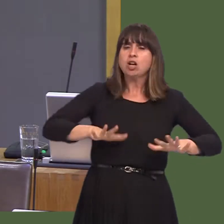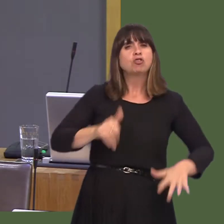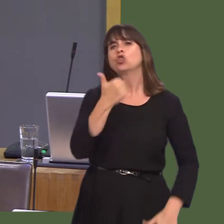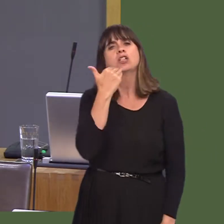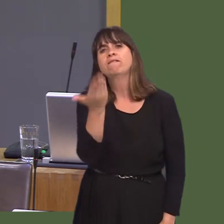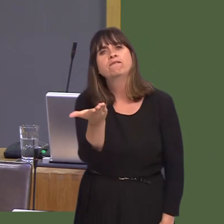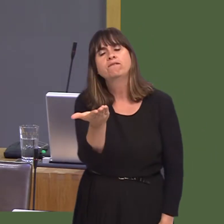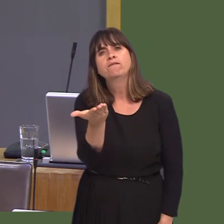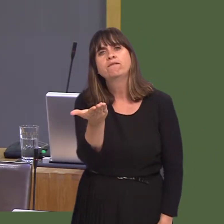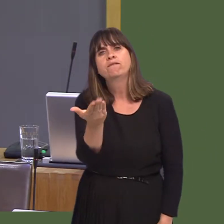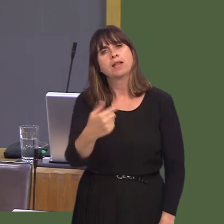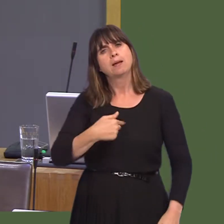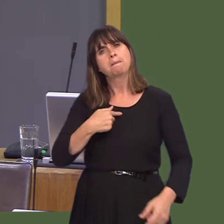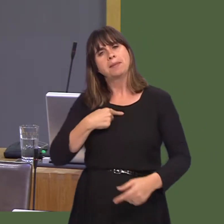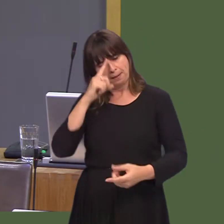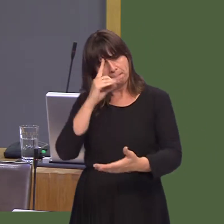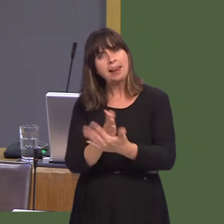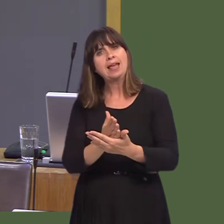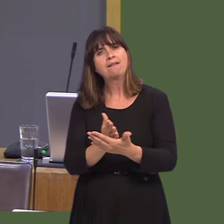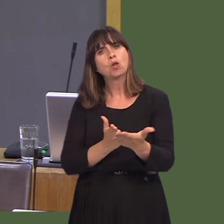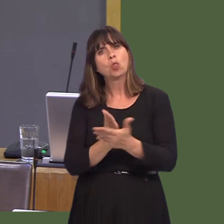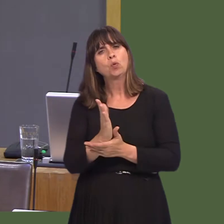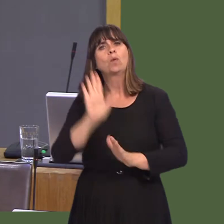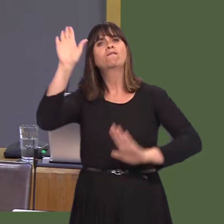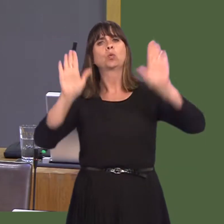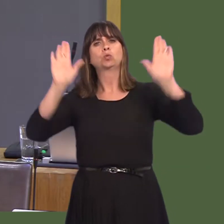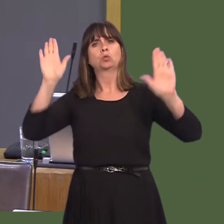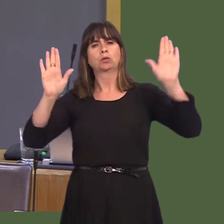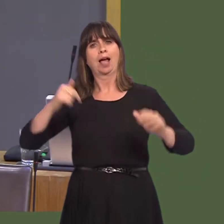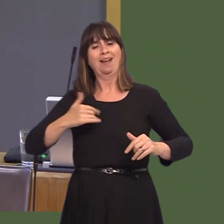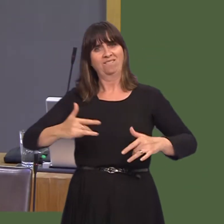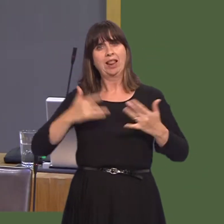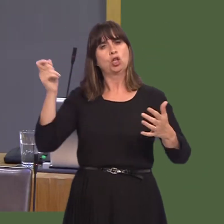Now, as a democrat, I believe that people should have a say on the final deal, so, First